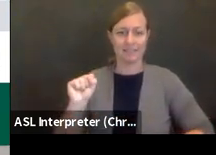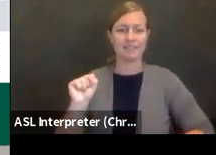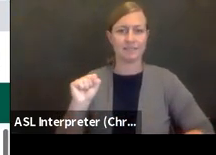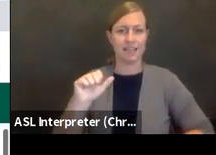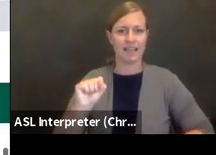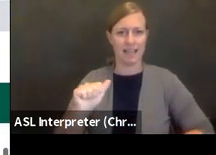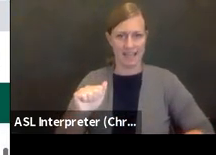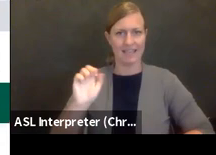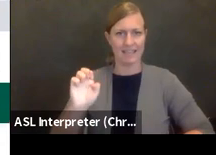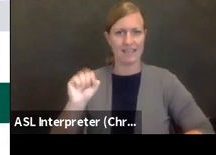And